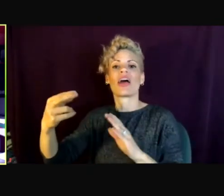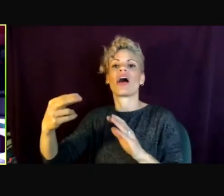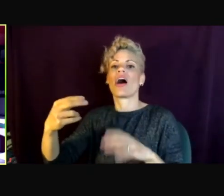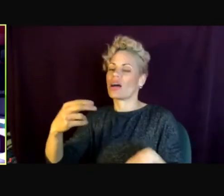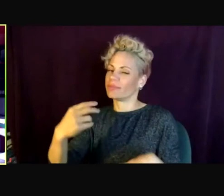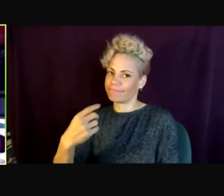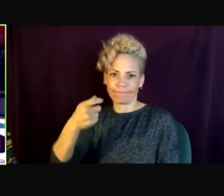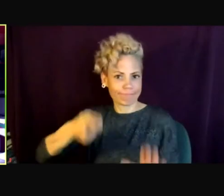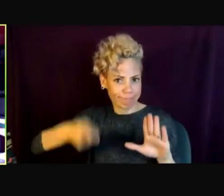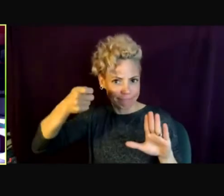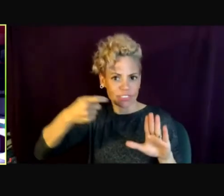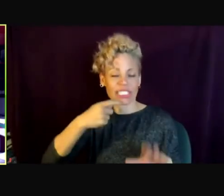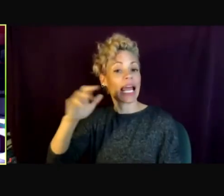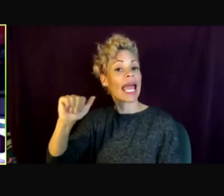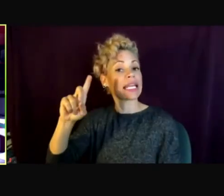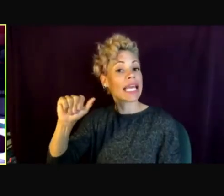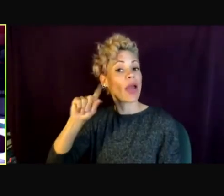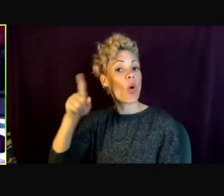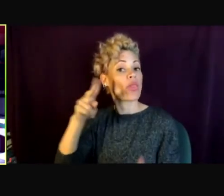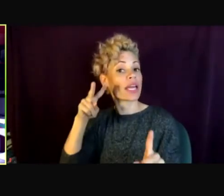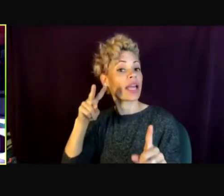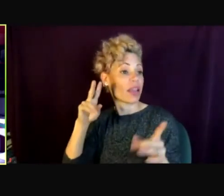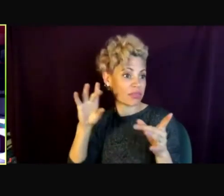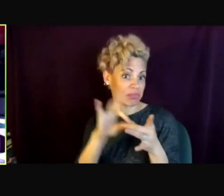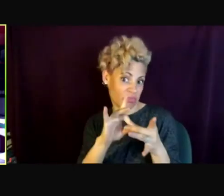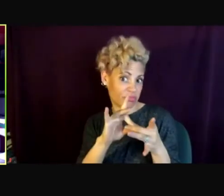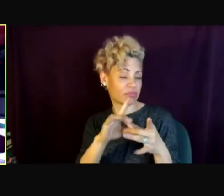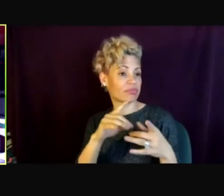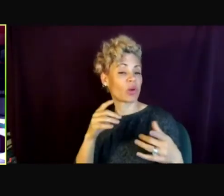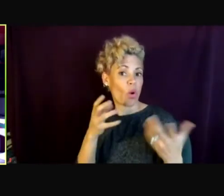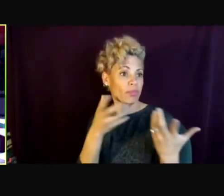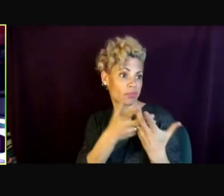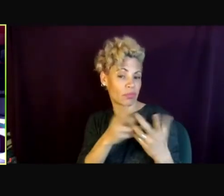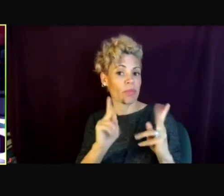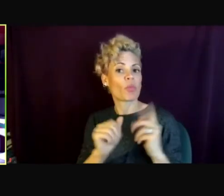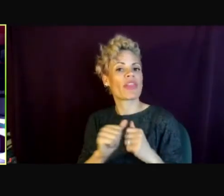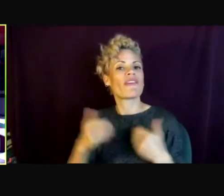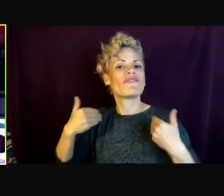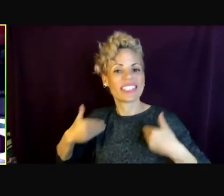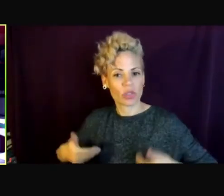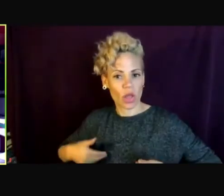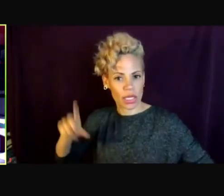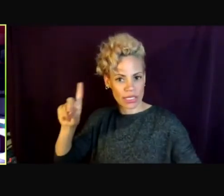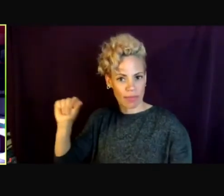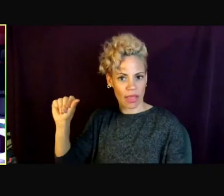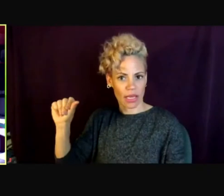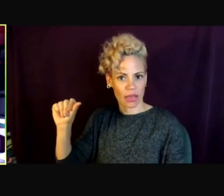to people with physical disabilities. And of course that wasn't my intent.